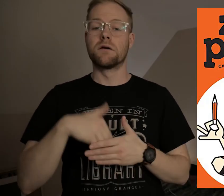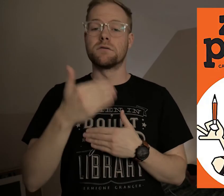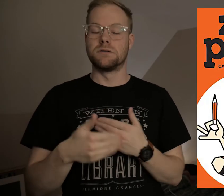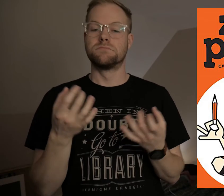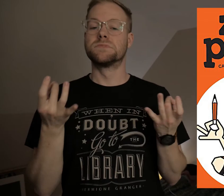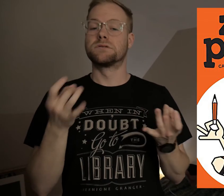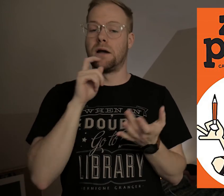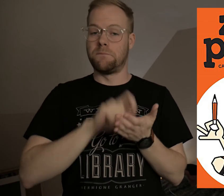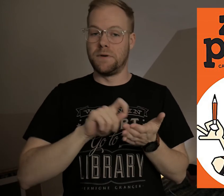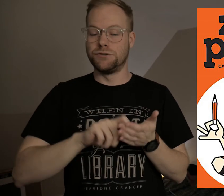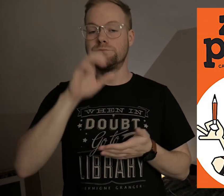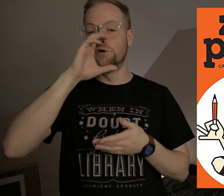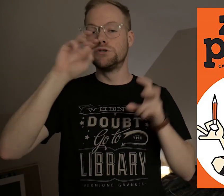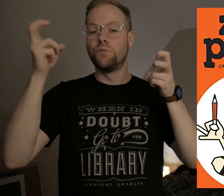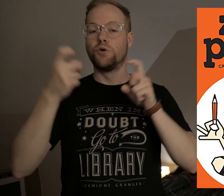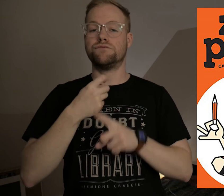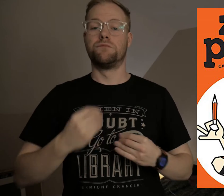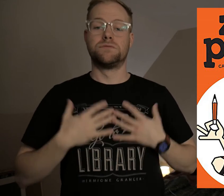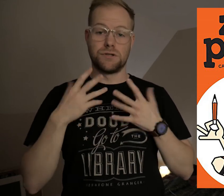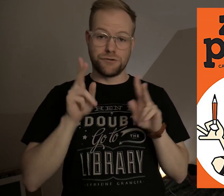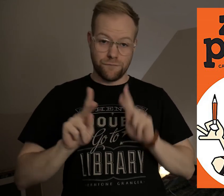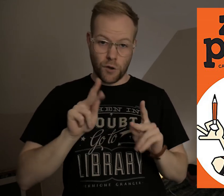Next, Zen Pencils: Cartoon Quotes from Inspirational Folks.